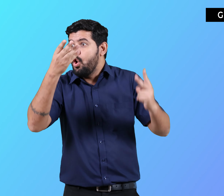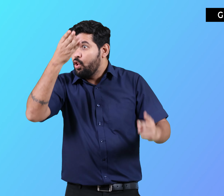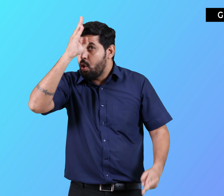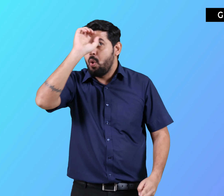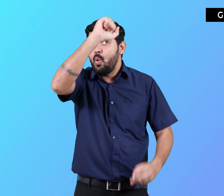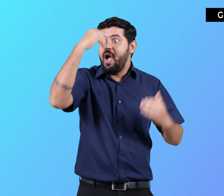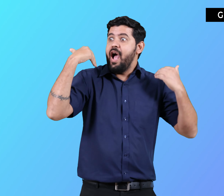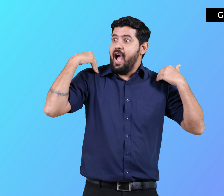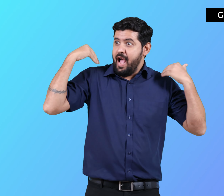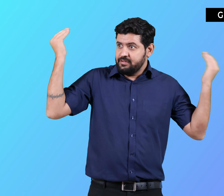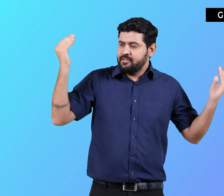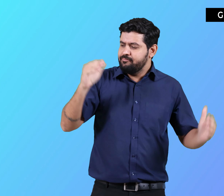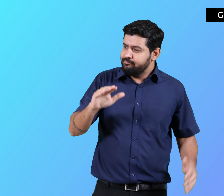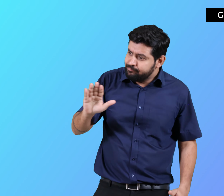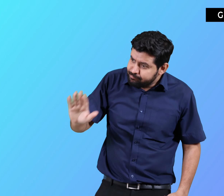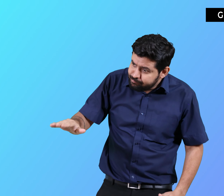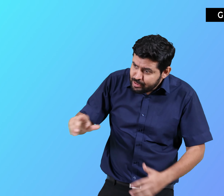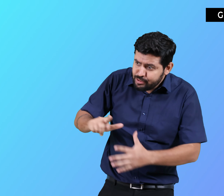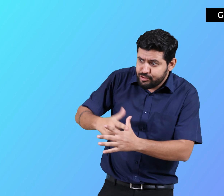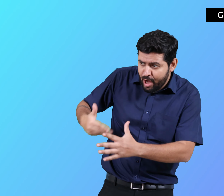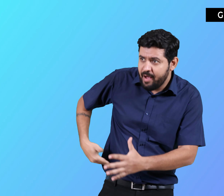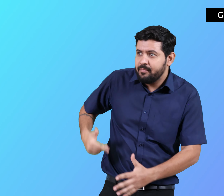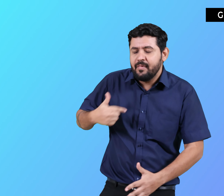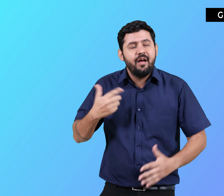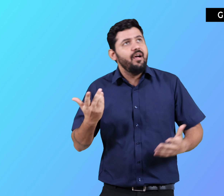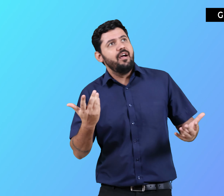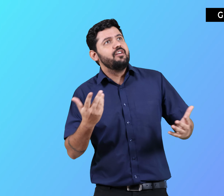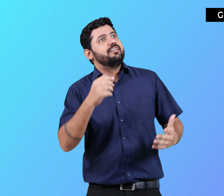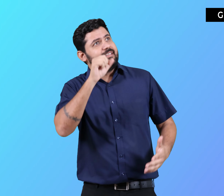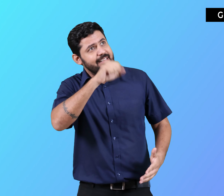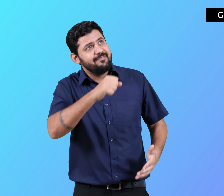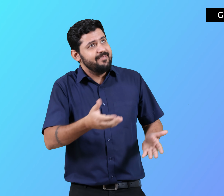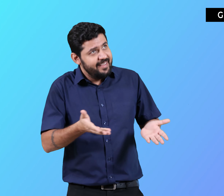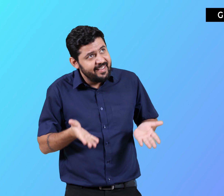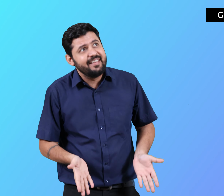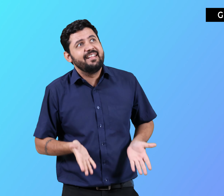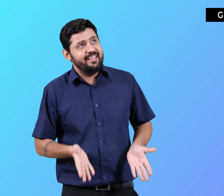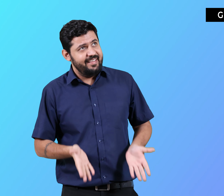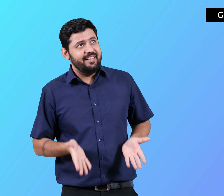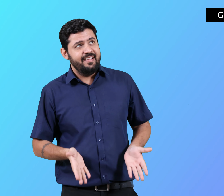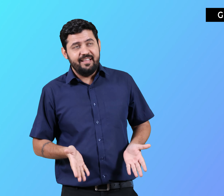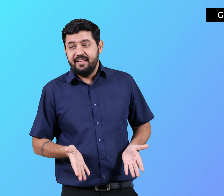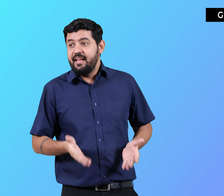The angel of God spoke to me in that dream and said, ‘Jacob!’ And I said, ‘Yes!’